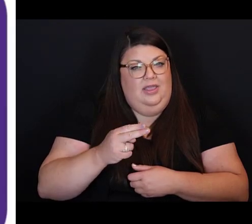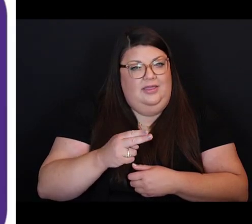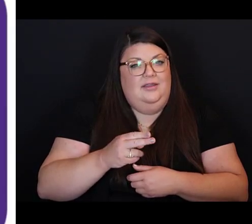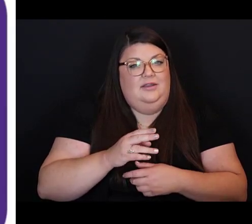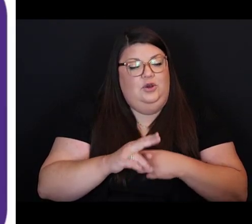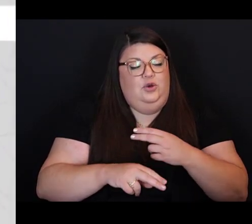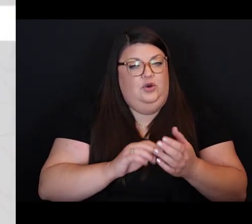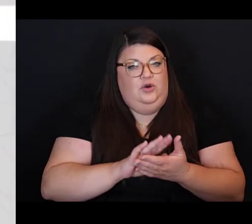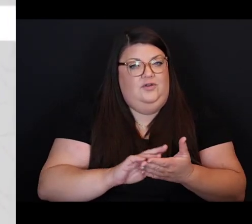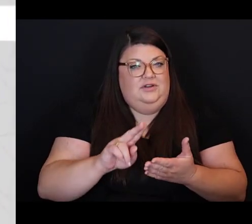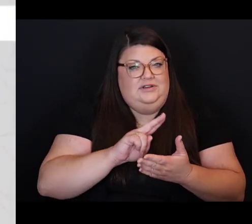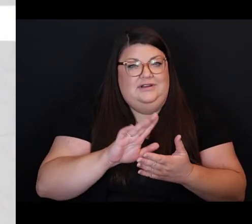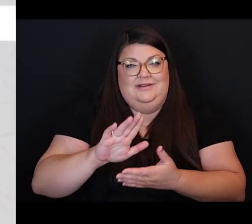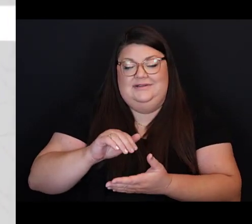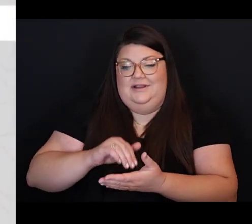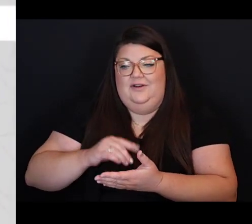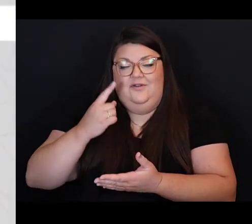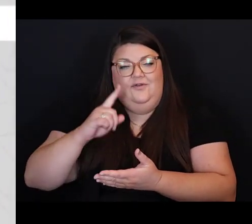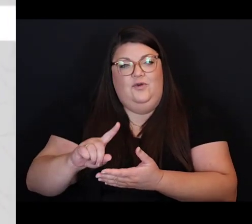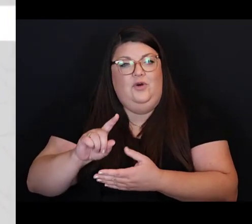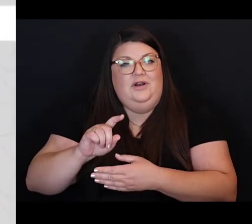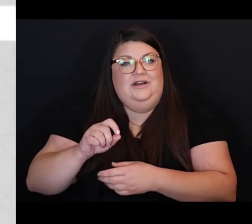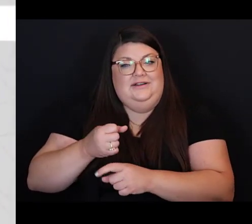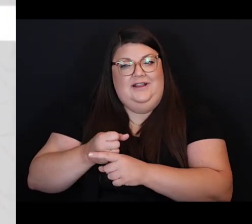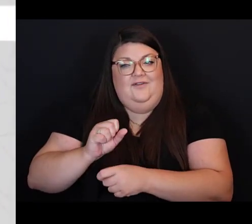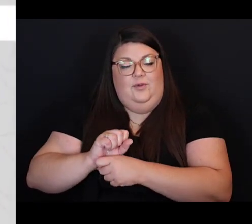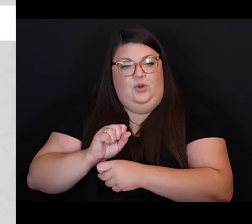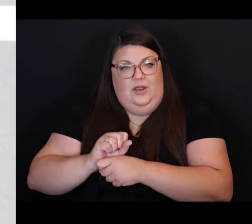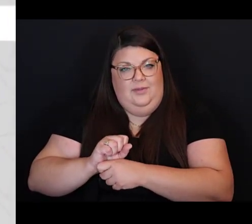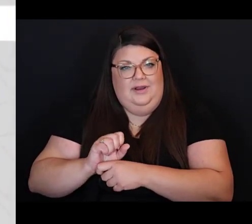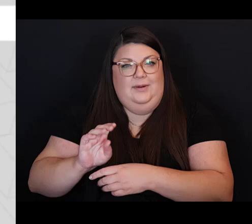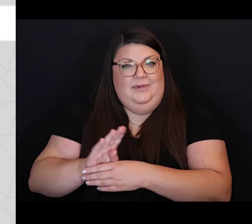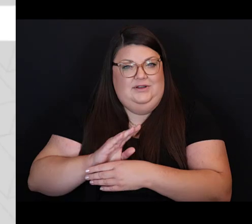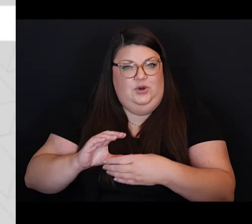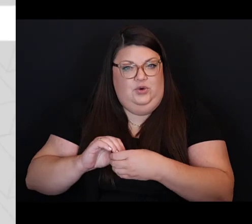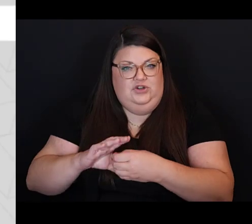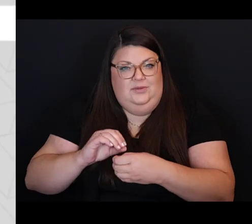the Center on Self-Employment, Business Ownership, and Telecommuting that offers a